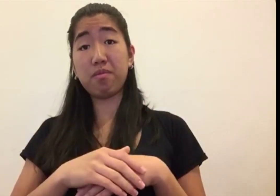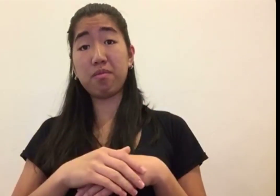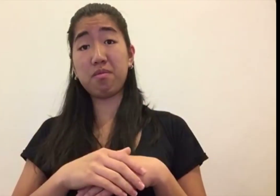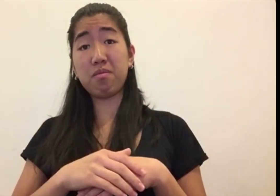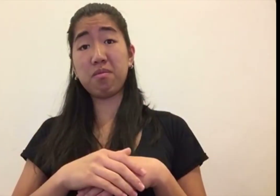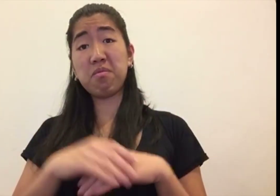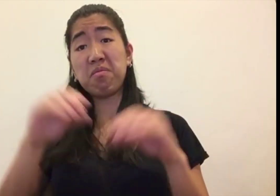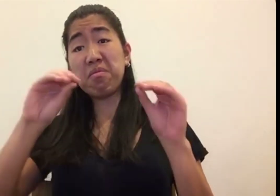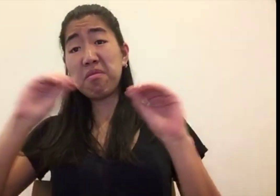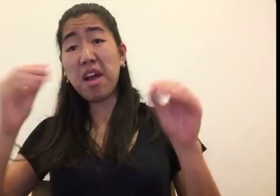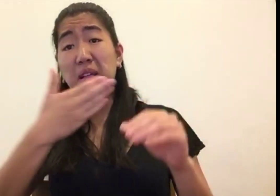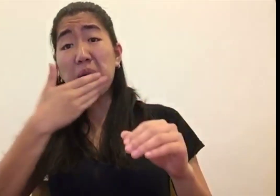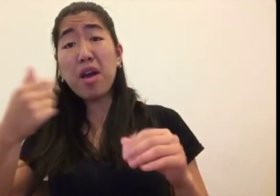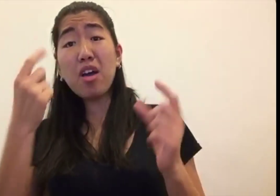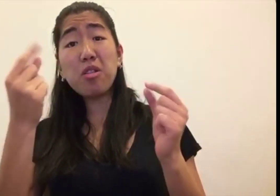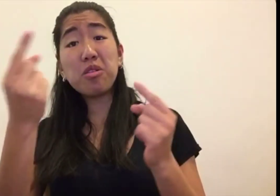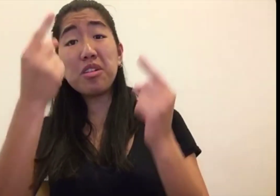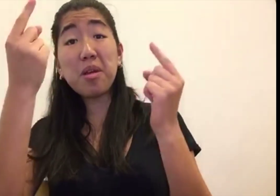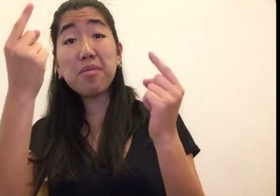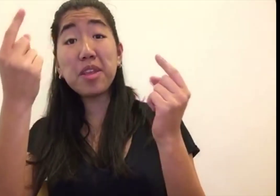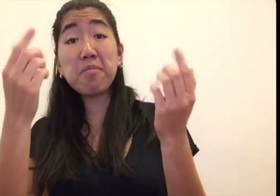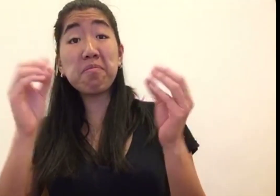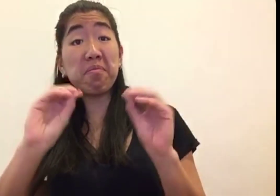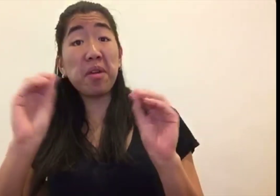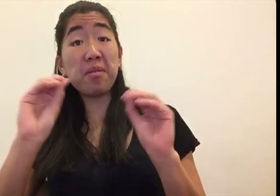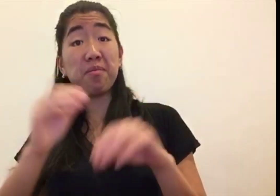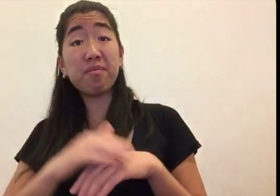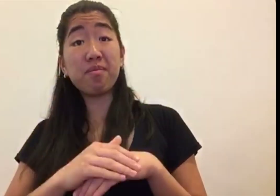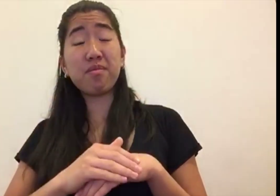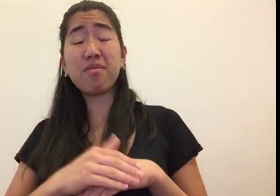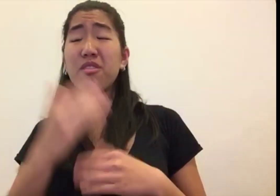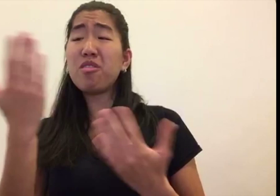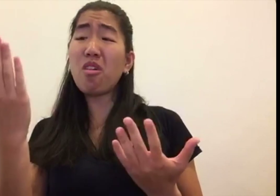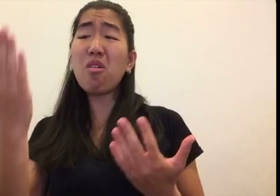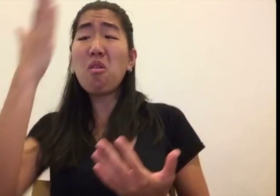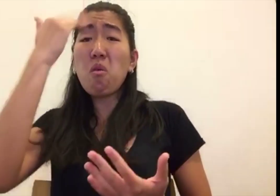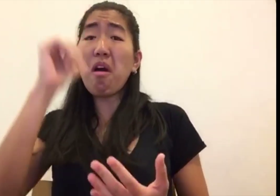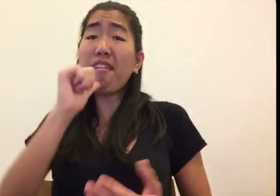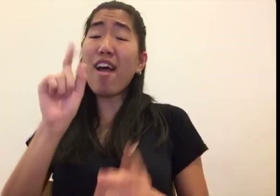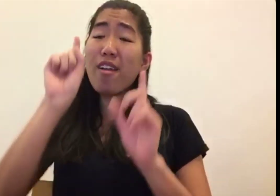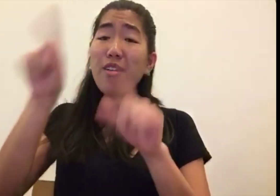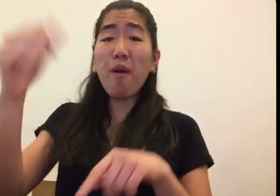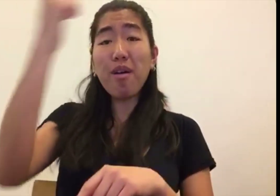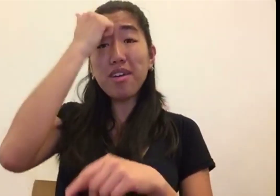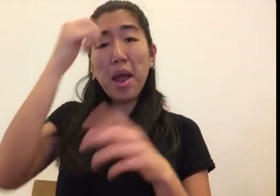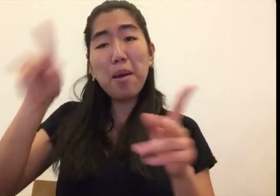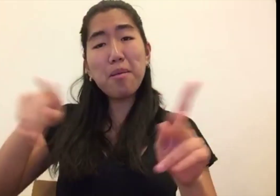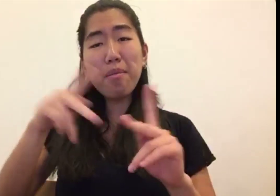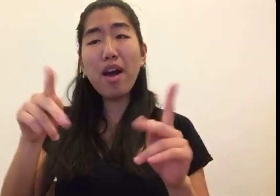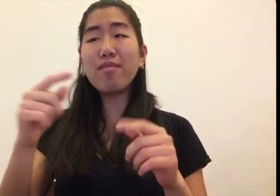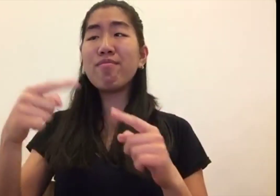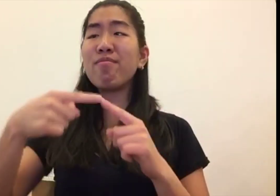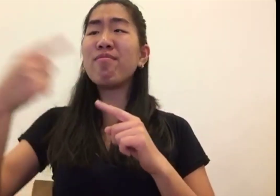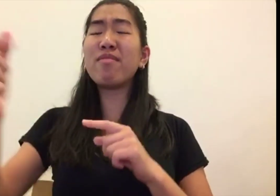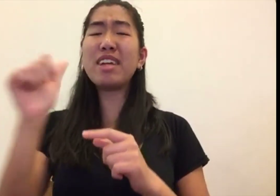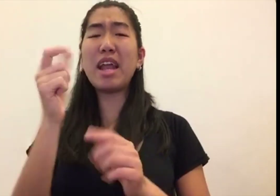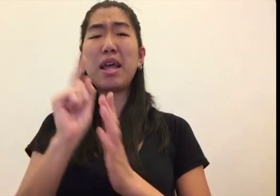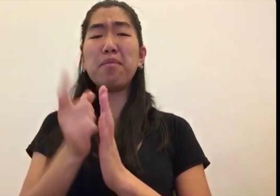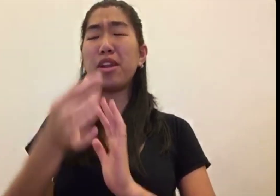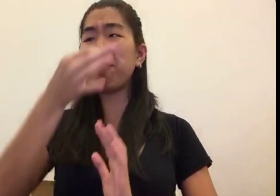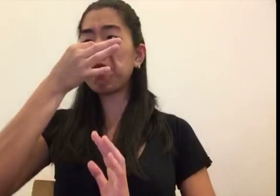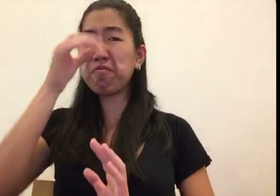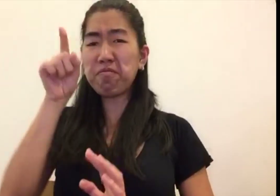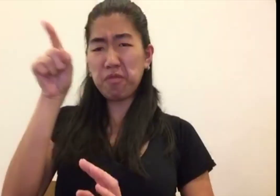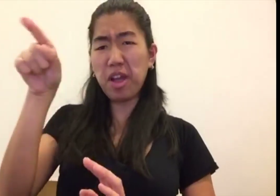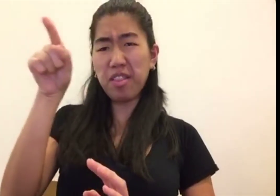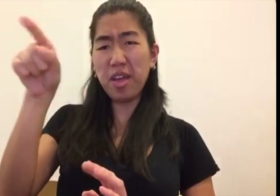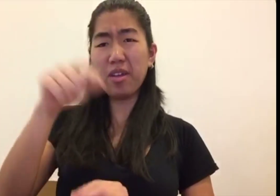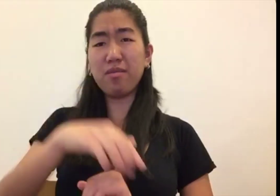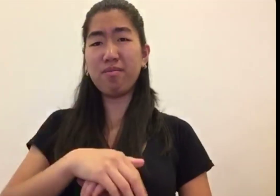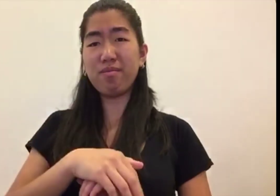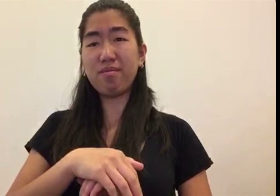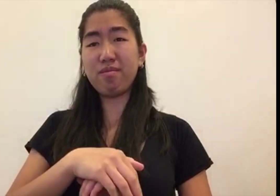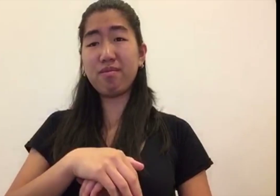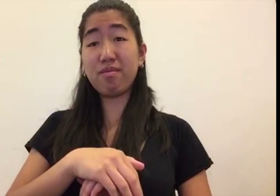I had nothing better to do, so why not, there’s a dumb party ten minutes from my house